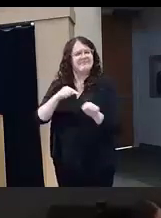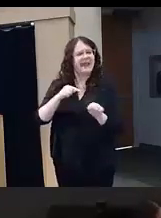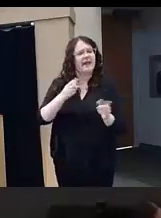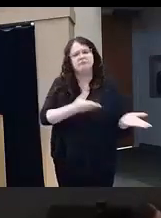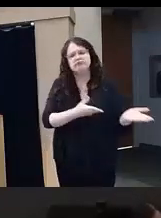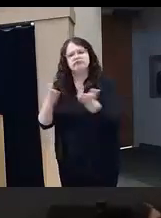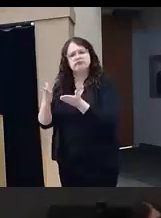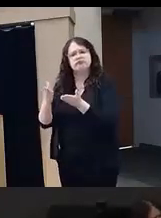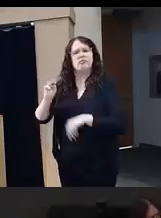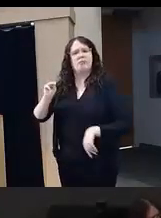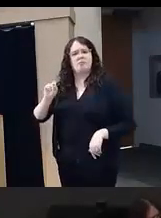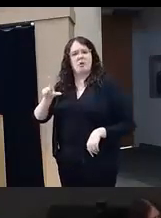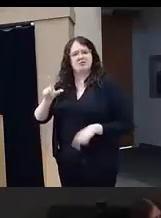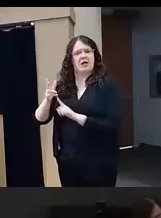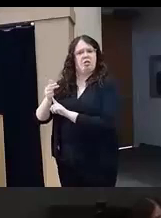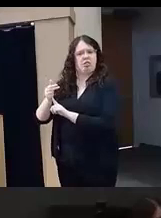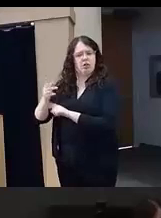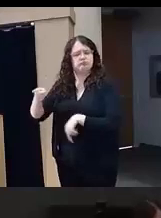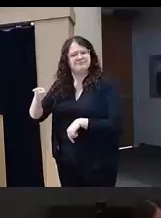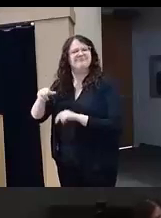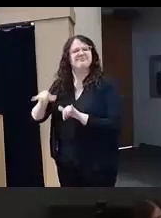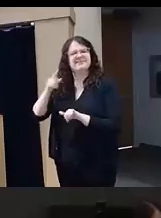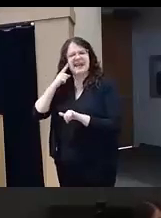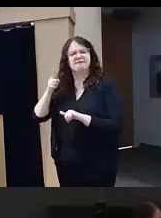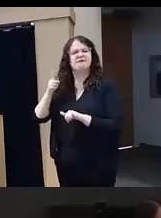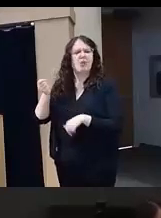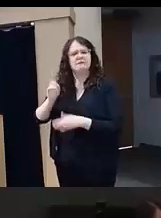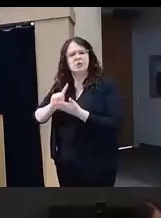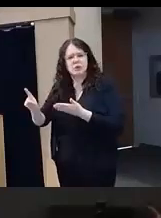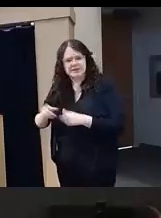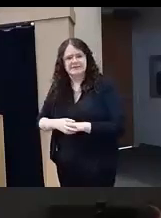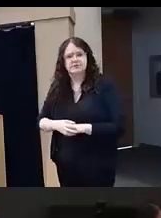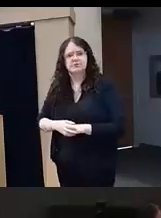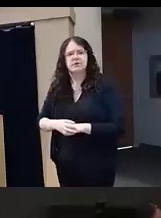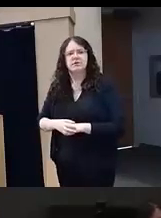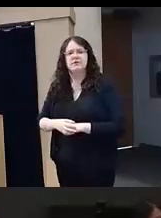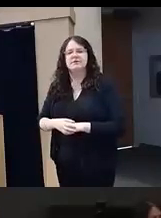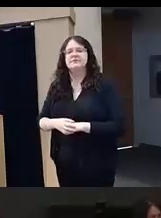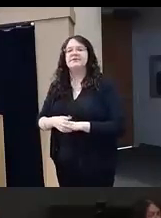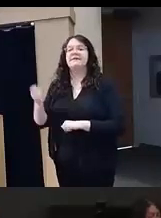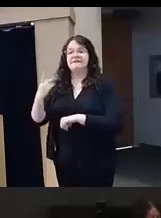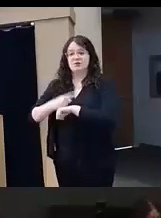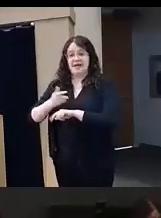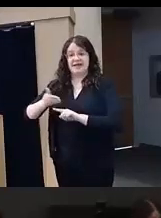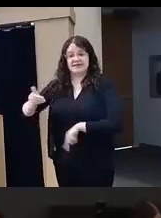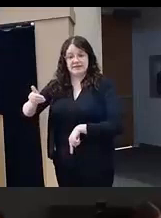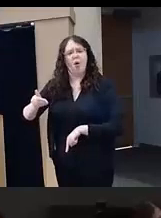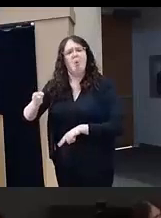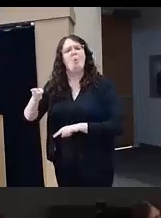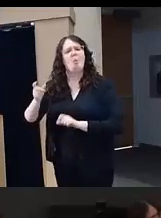where we stayed for about a week and then couple of days later we were uh able to go back and uh